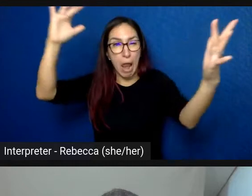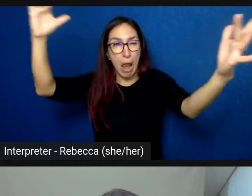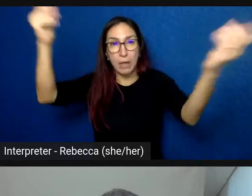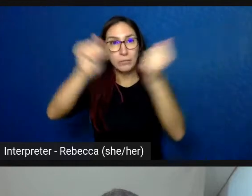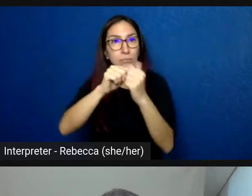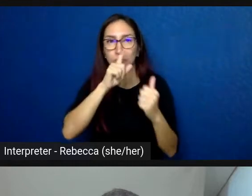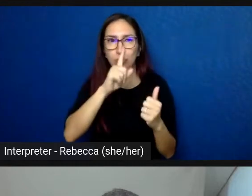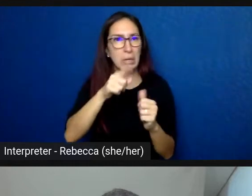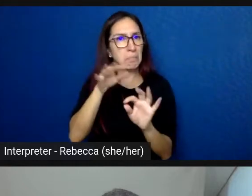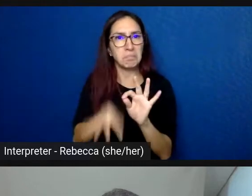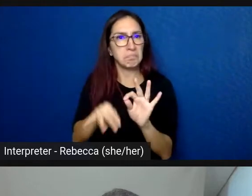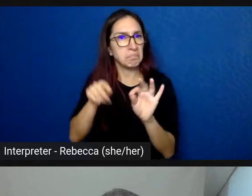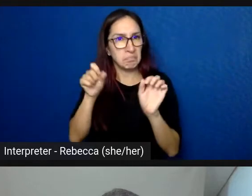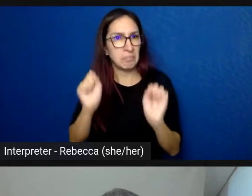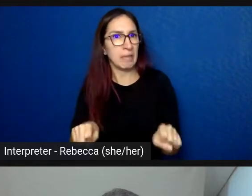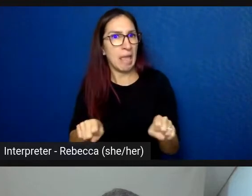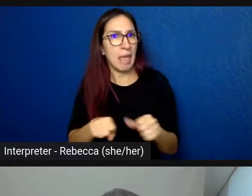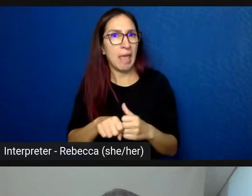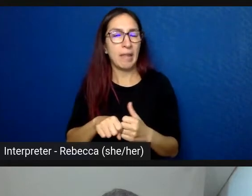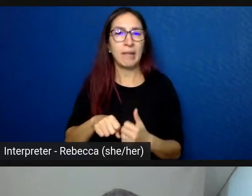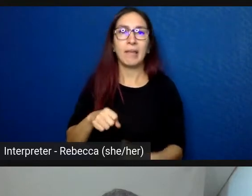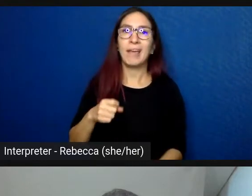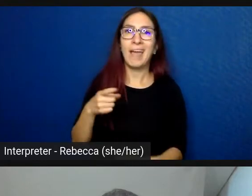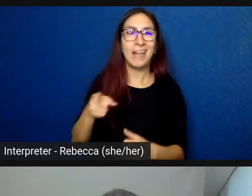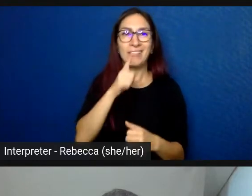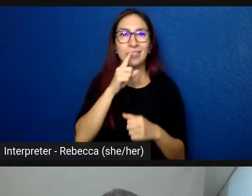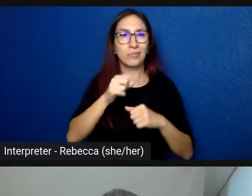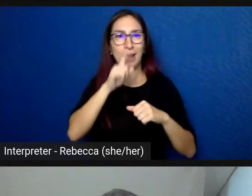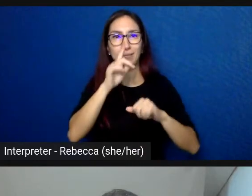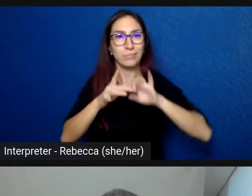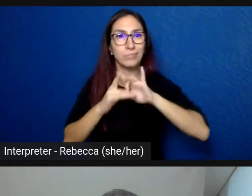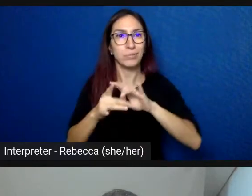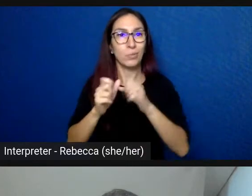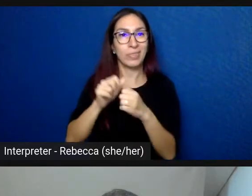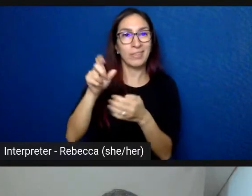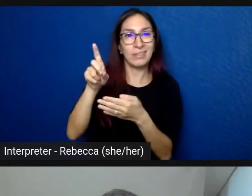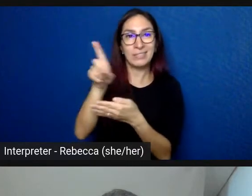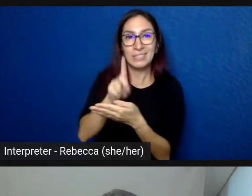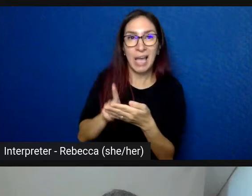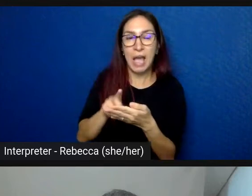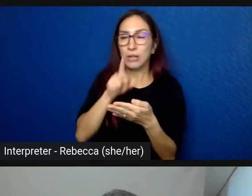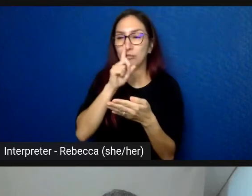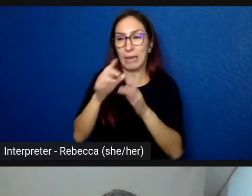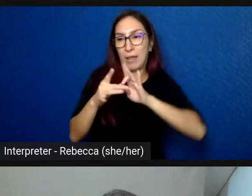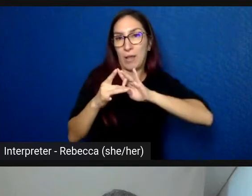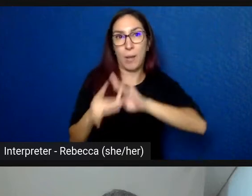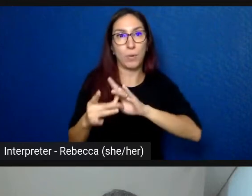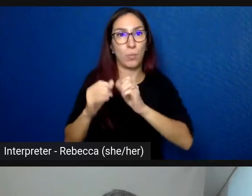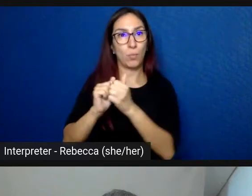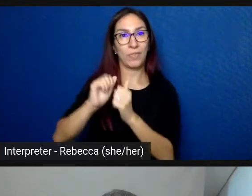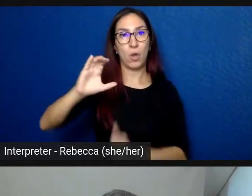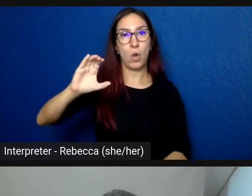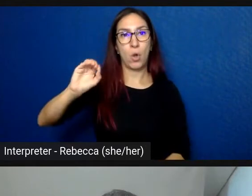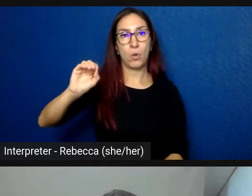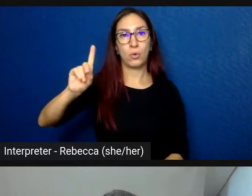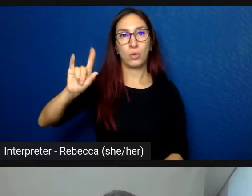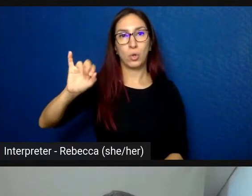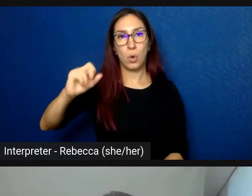This, of course, has a lot to do with design and it has a lot to do with coding and content as always.